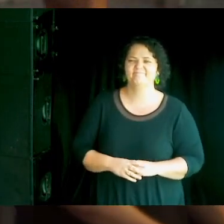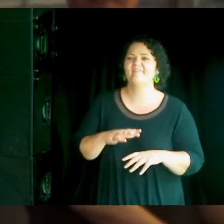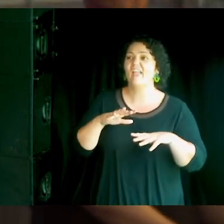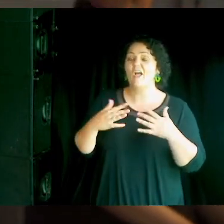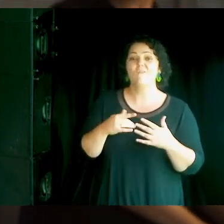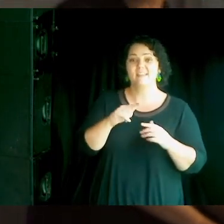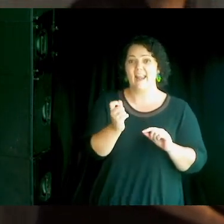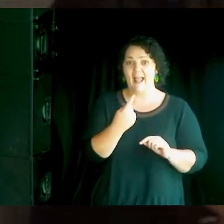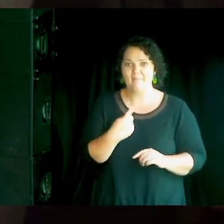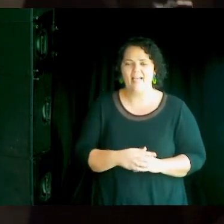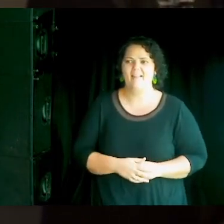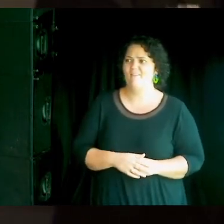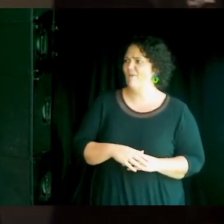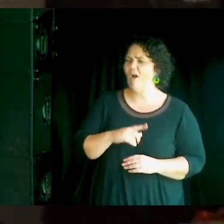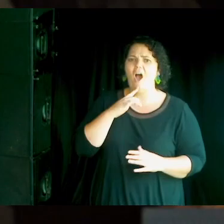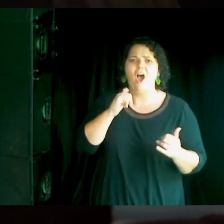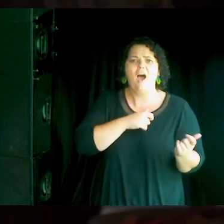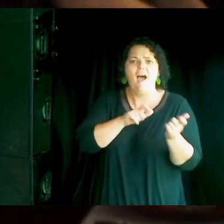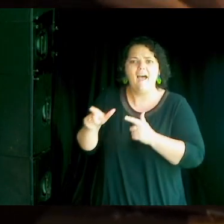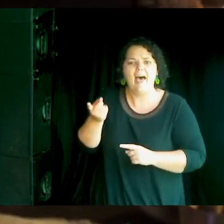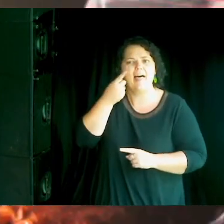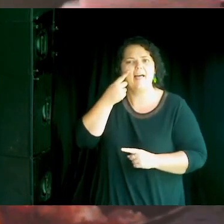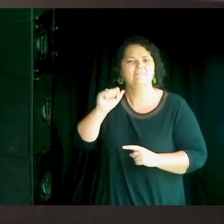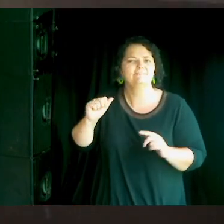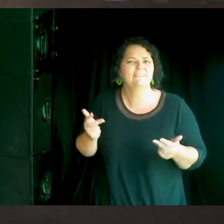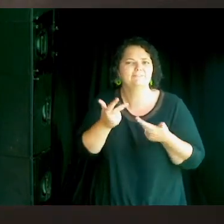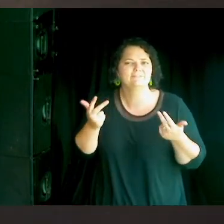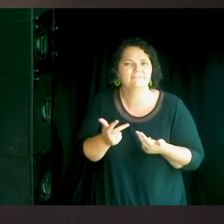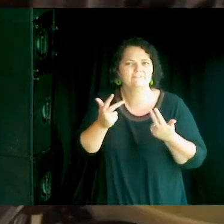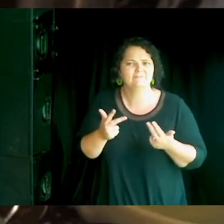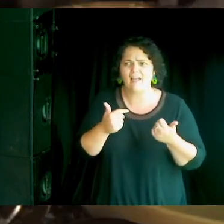restaurant you have english yes I'll cook for you you don't have to cook but I do encourage everyone